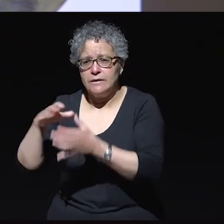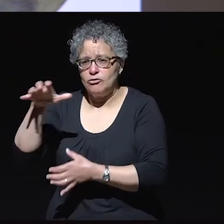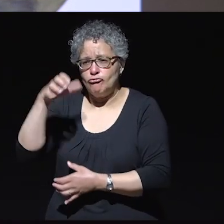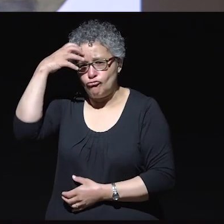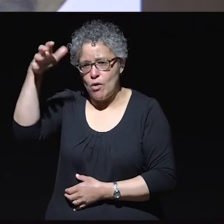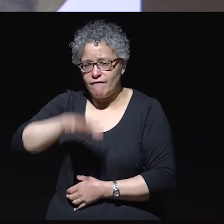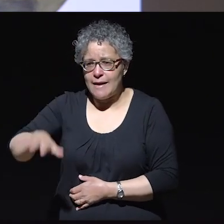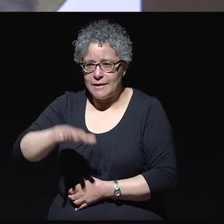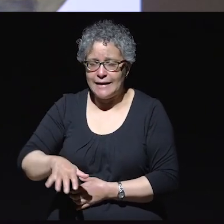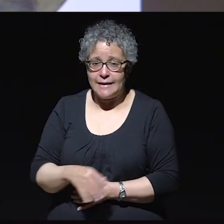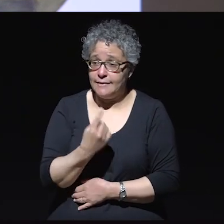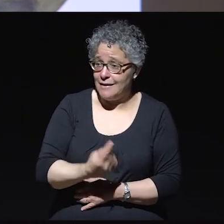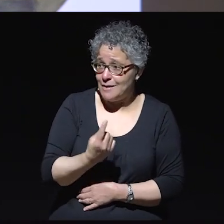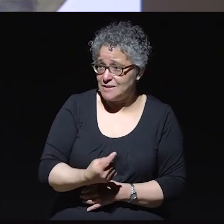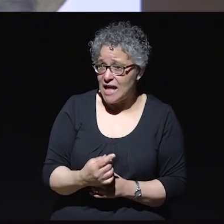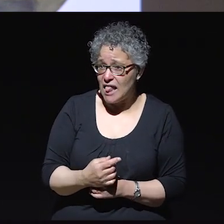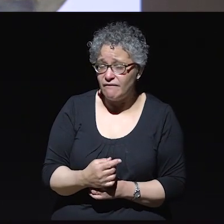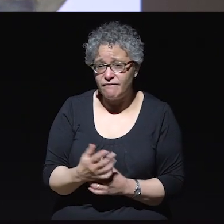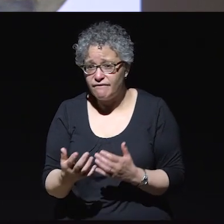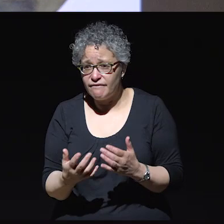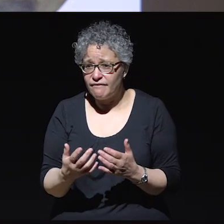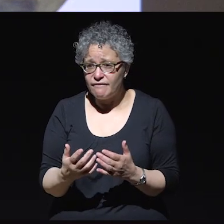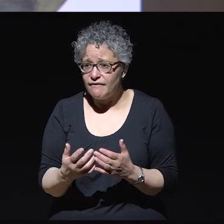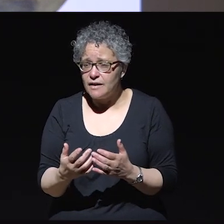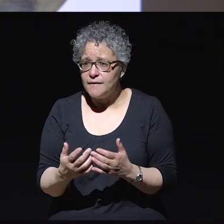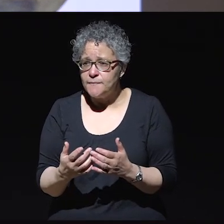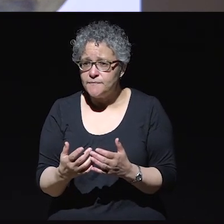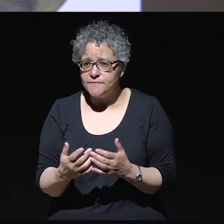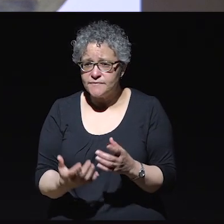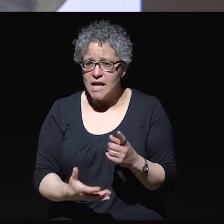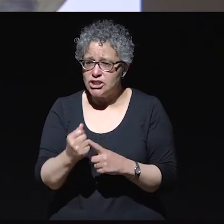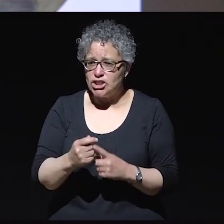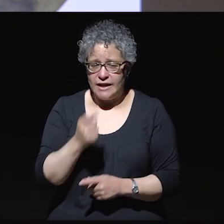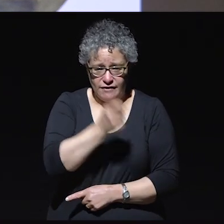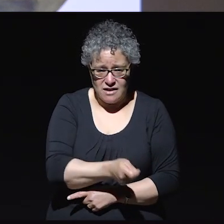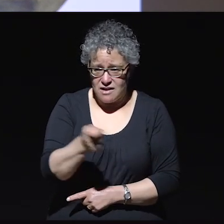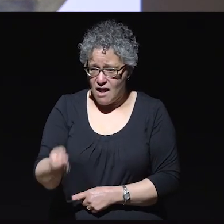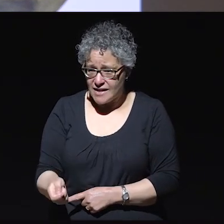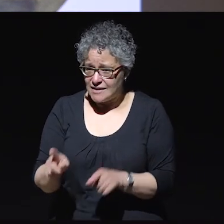Although he himself doesn't actually achieve the status of a knight in the manner of Joshua Reynolds,